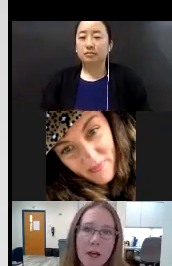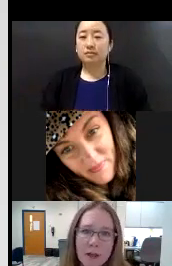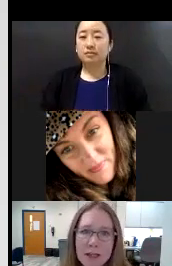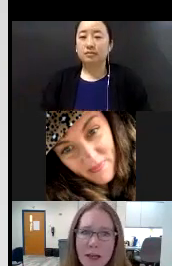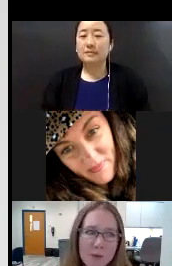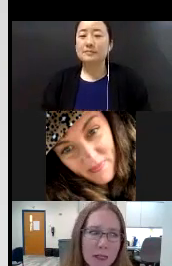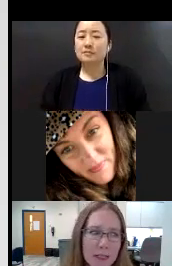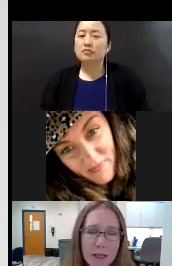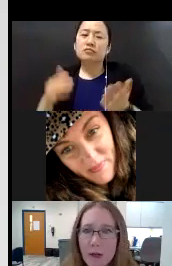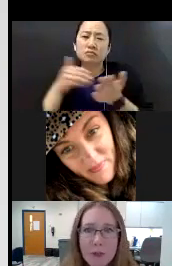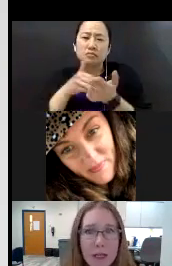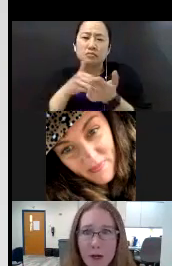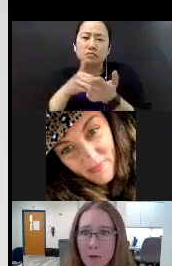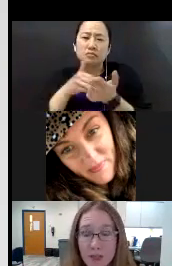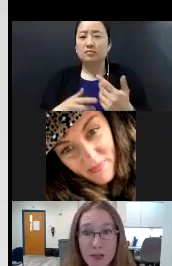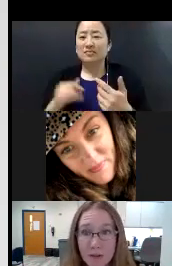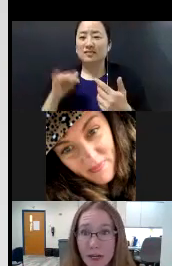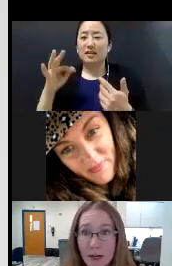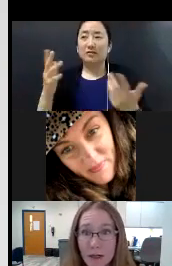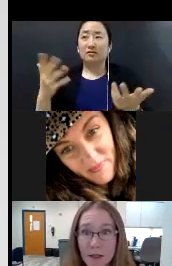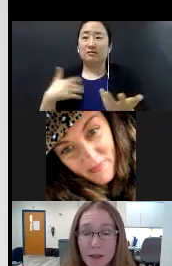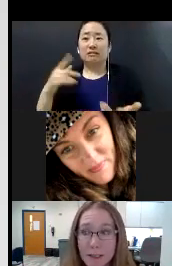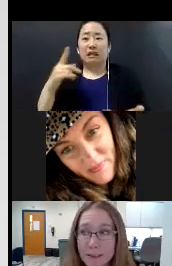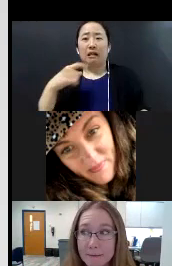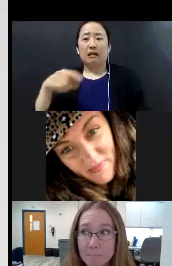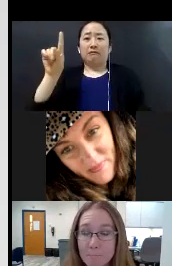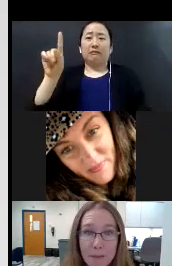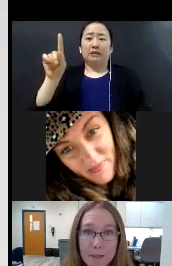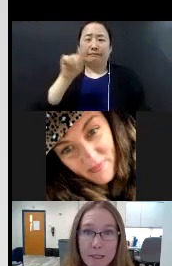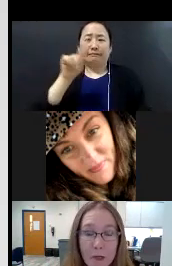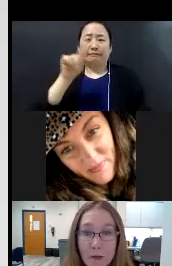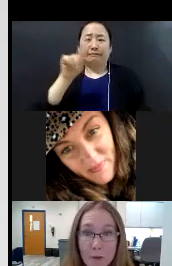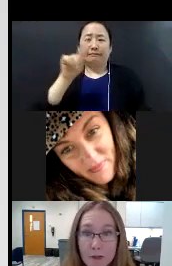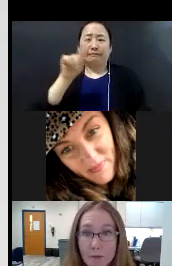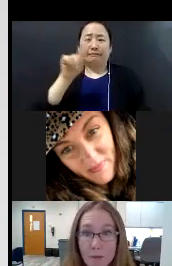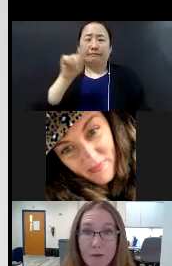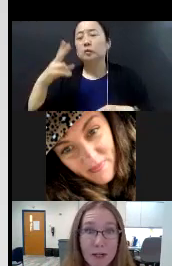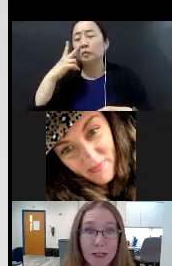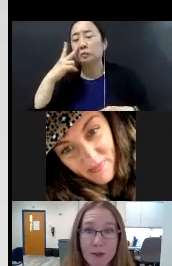SO, A LOT OF TIMES WHEN IT'S UP IN THE AIR, WE WILL START THERE TO SEE WHAT FUNDING IS AVAILABLE